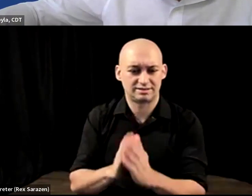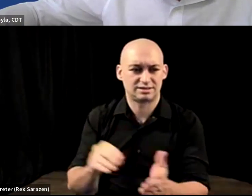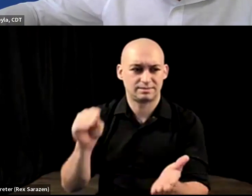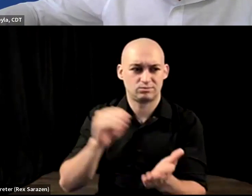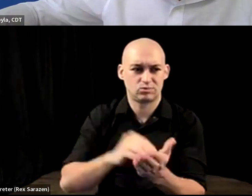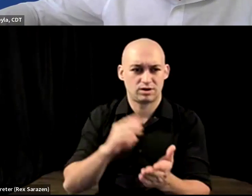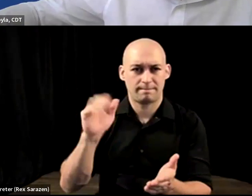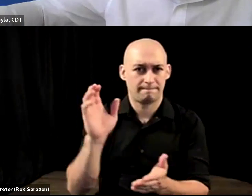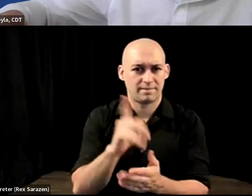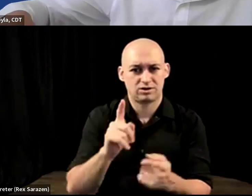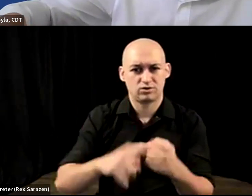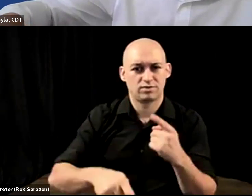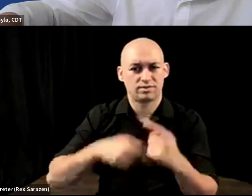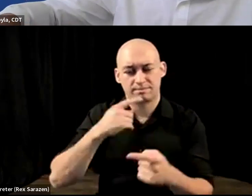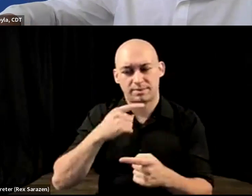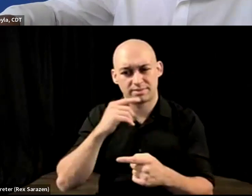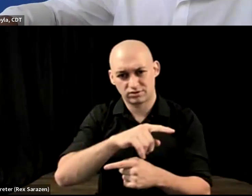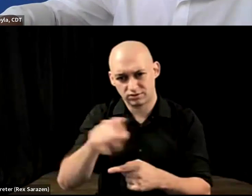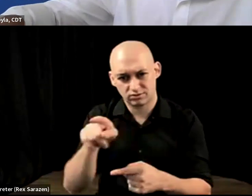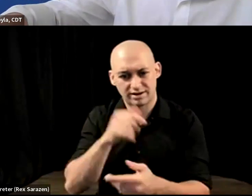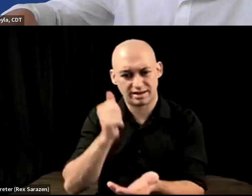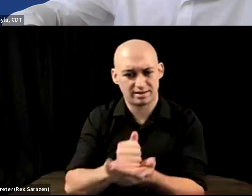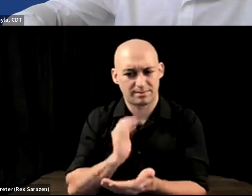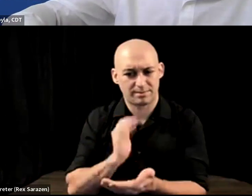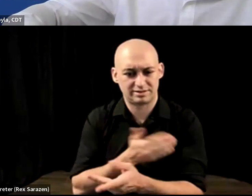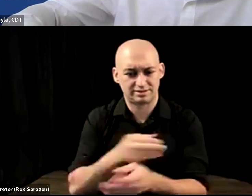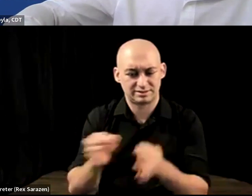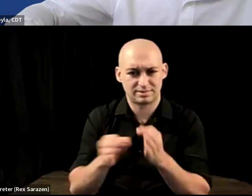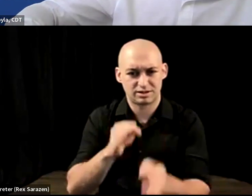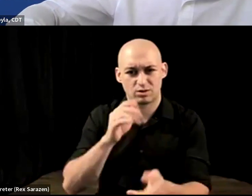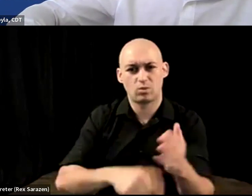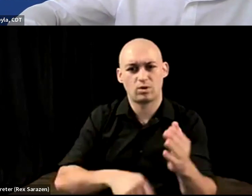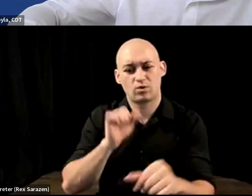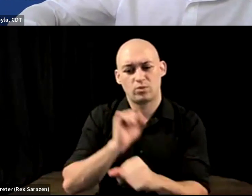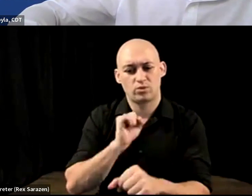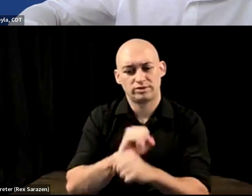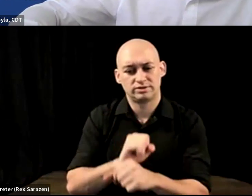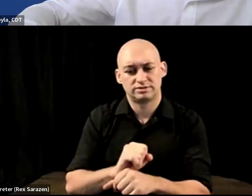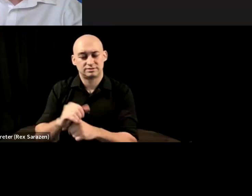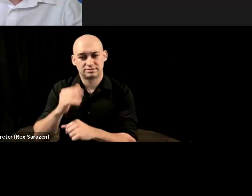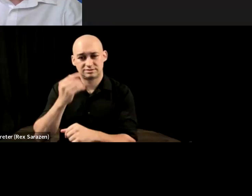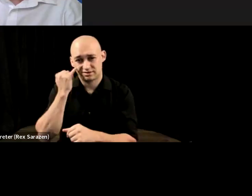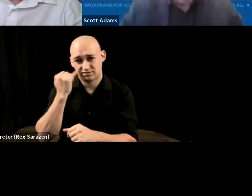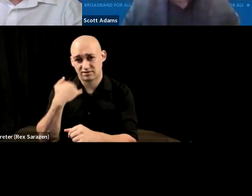the public to you all to help us define what works for if we were to say have 6 outcome area again,